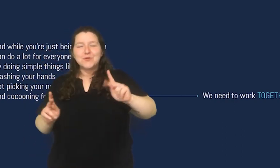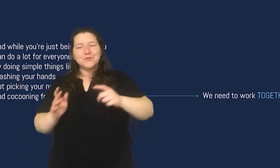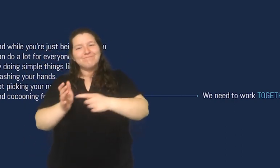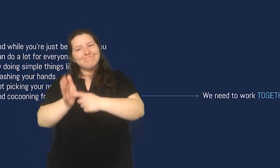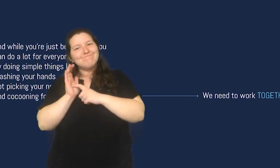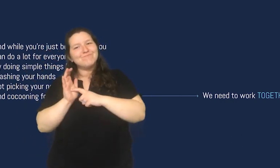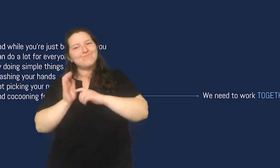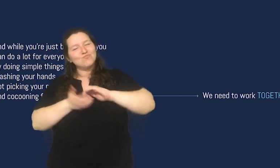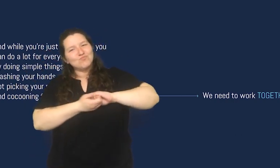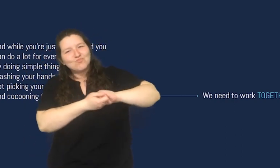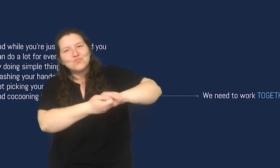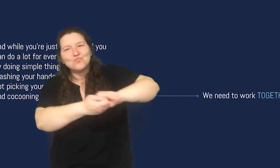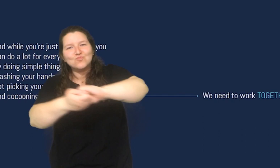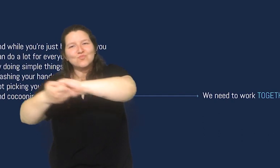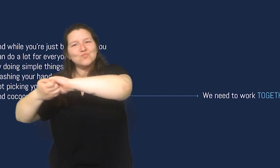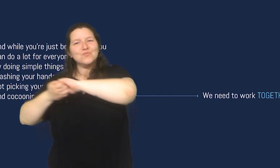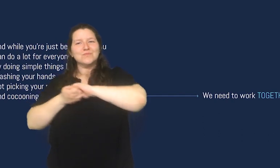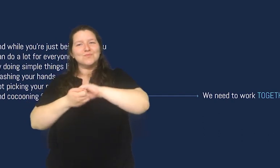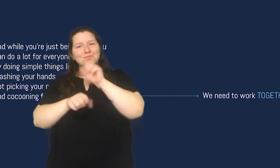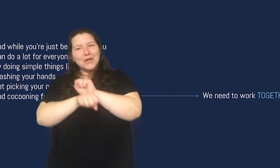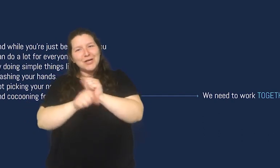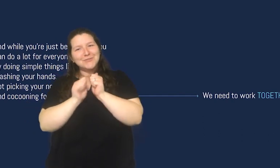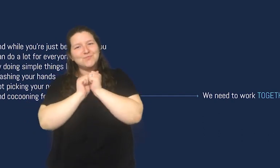We need to work together.